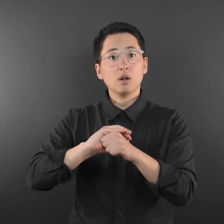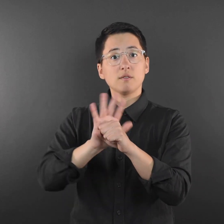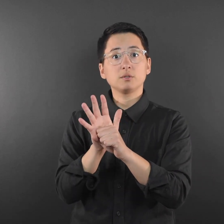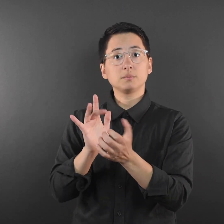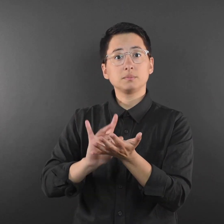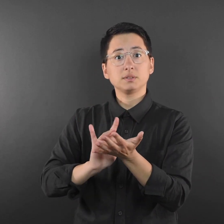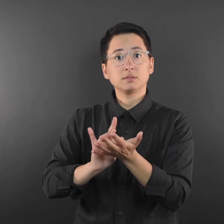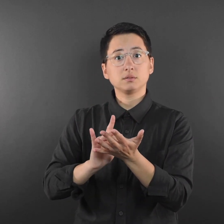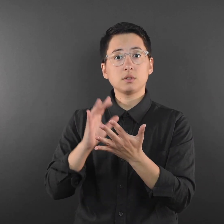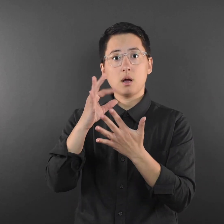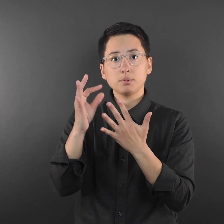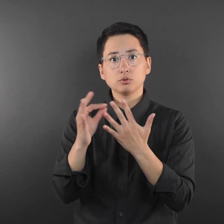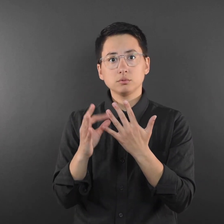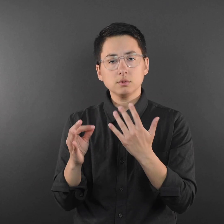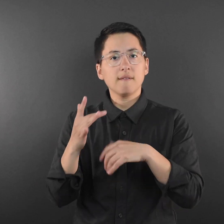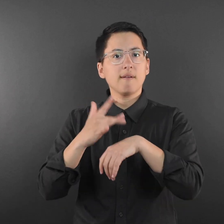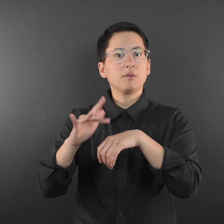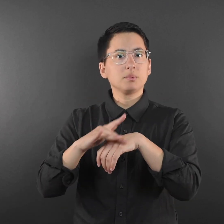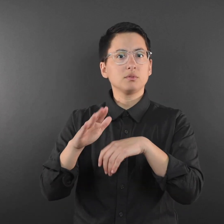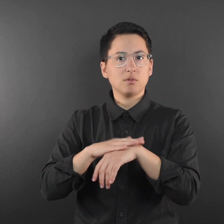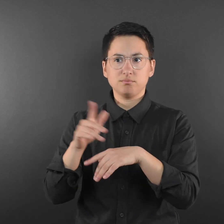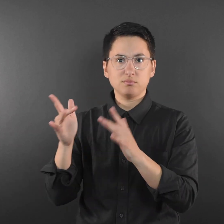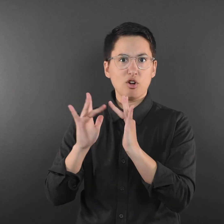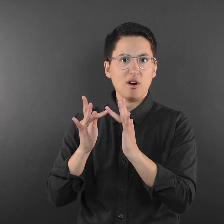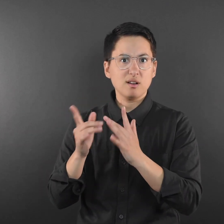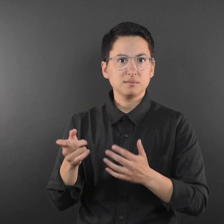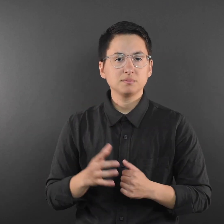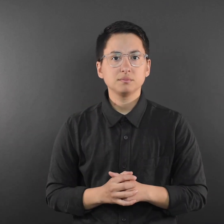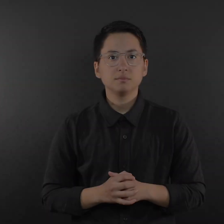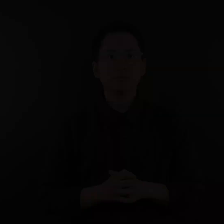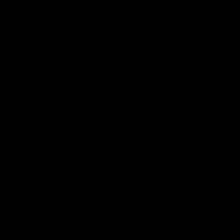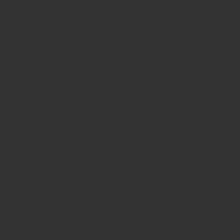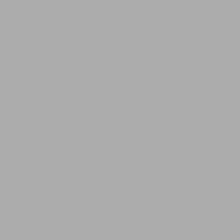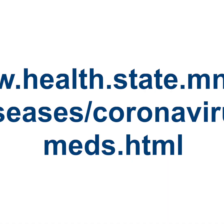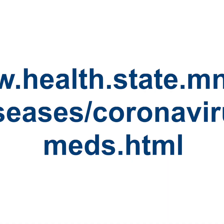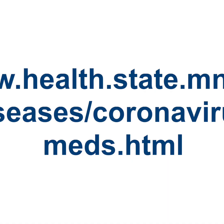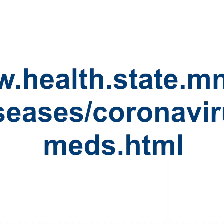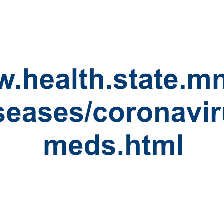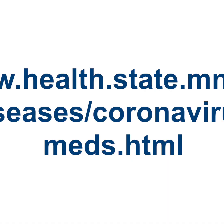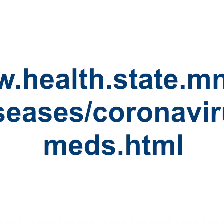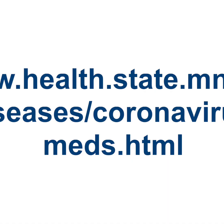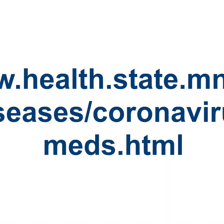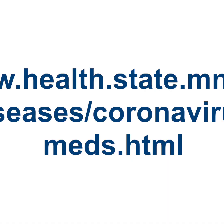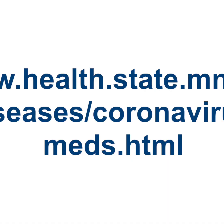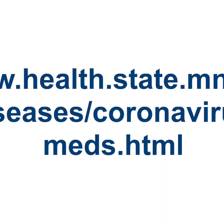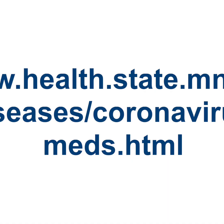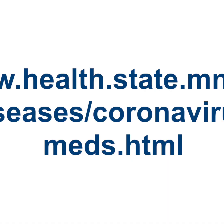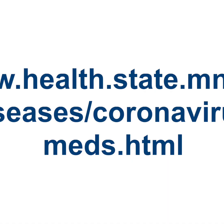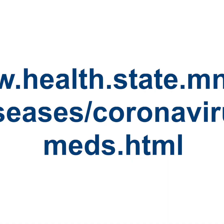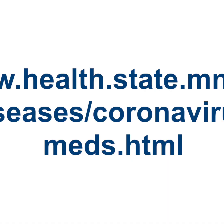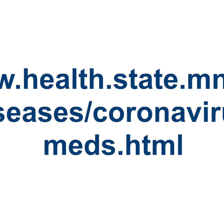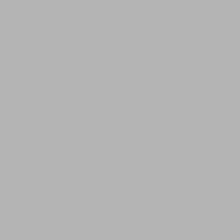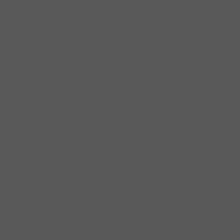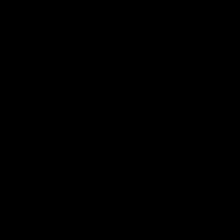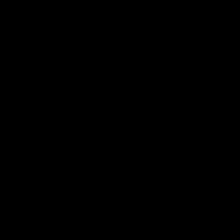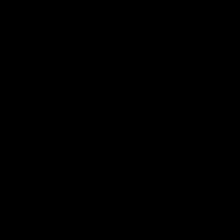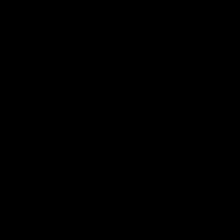COVID-19 medication options are available online.